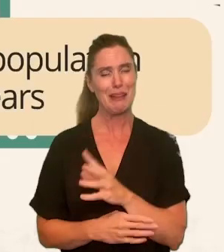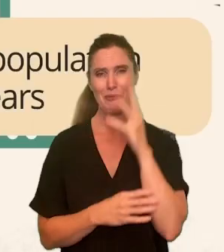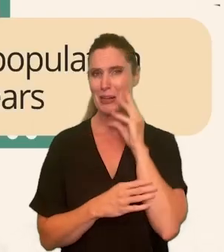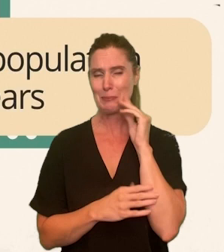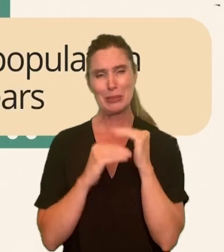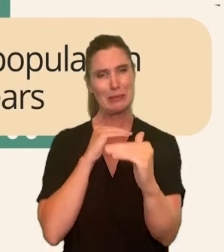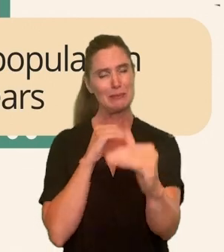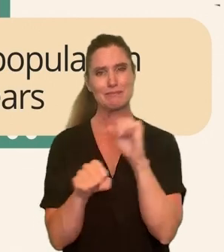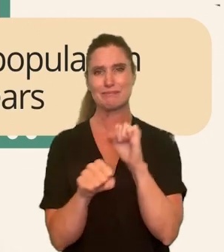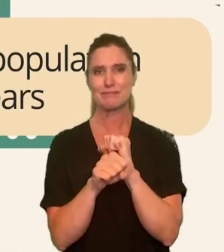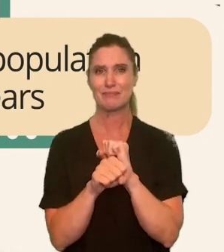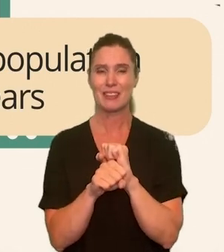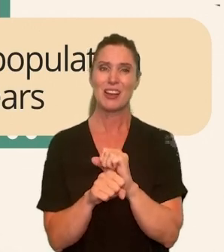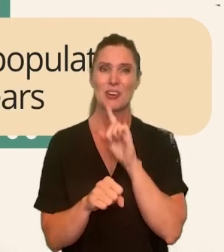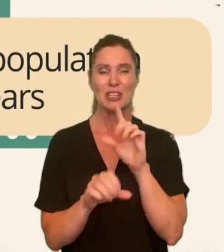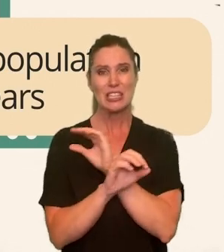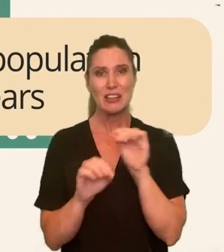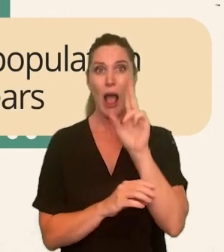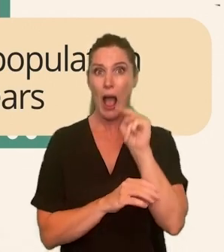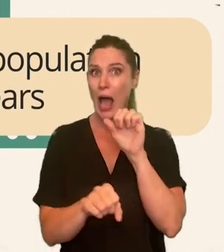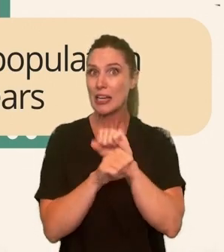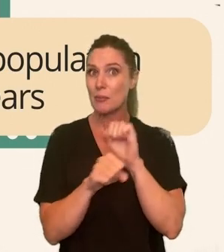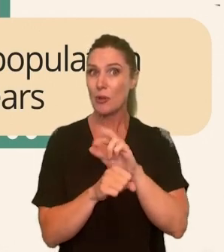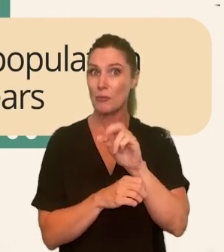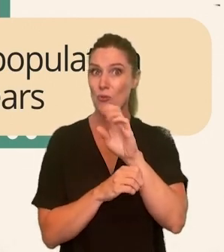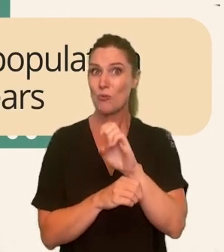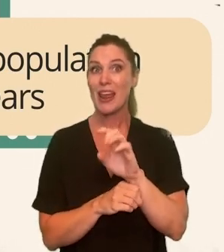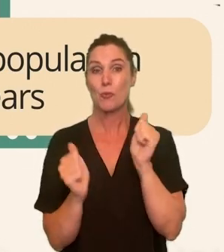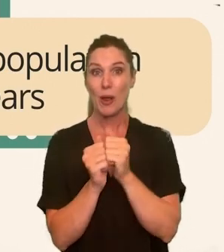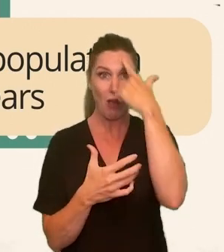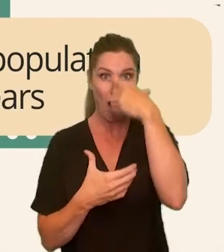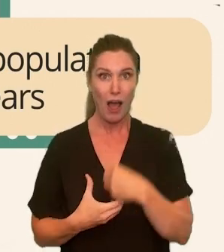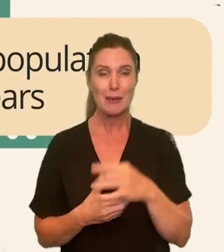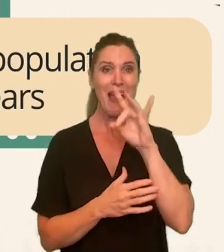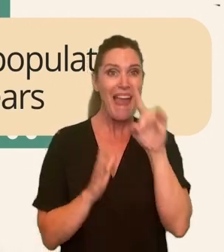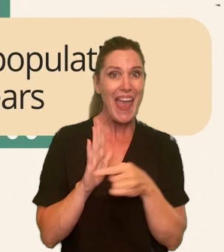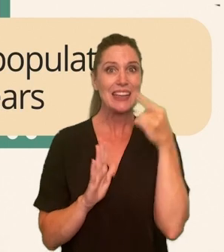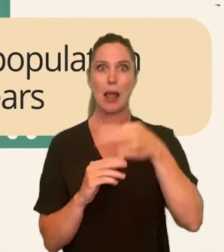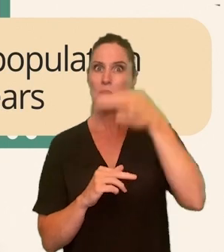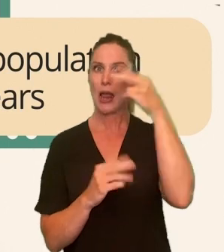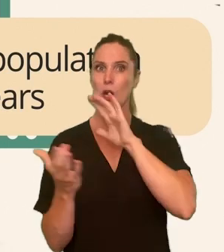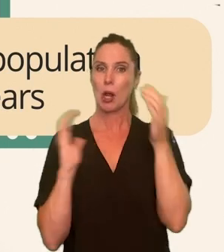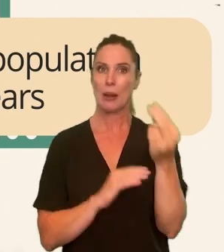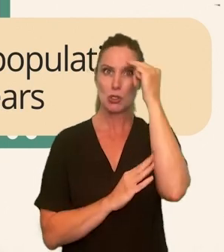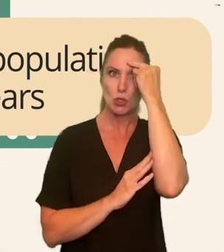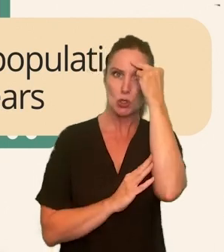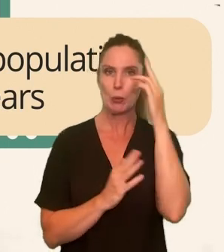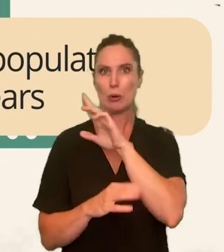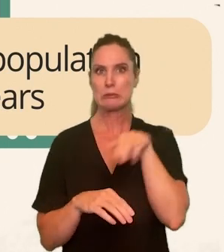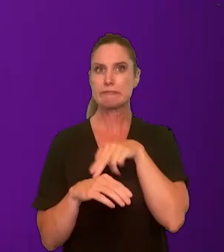Unemployment rates amongst people with autism are eight times higher than for neurotypical folks, and it's also an issue for people with ADHD.